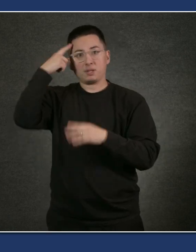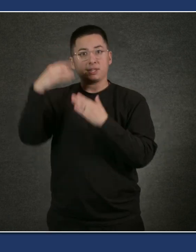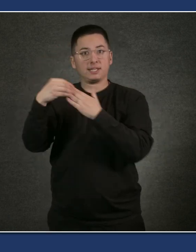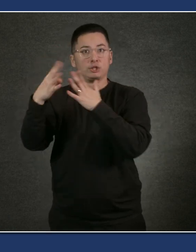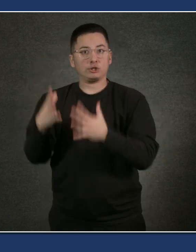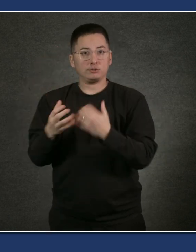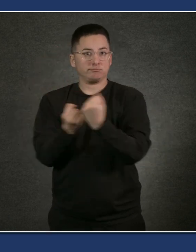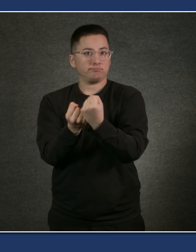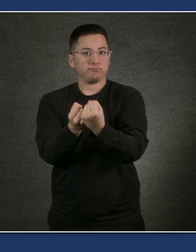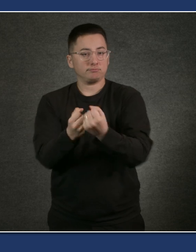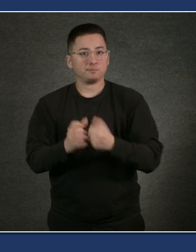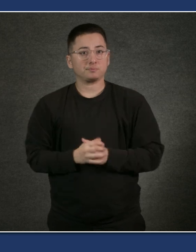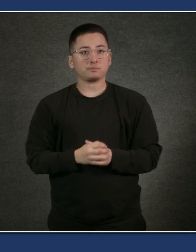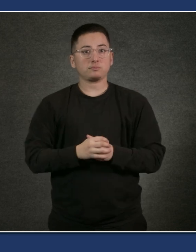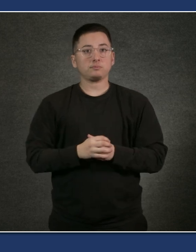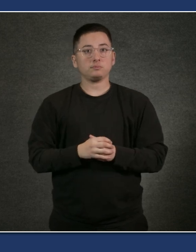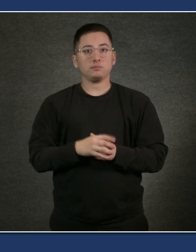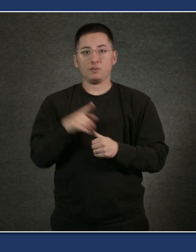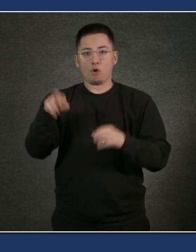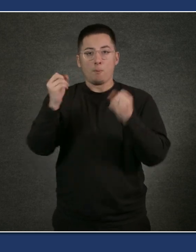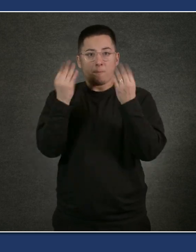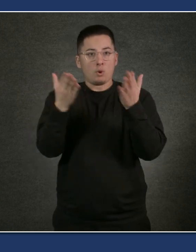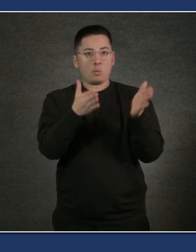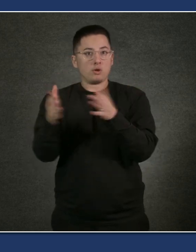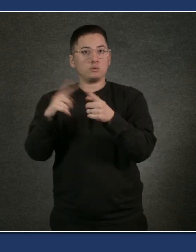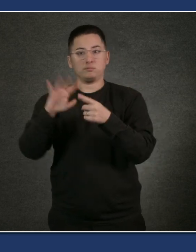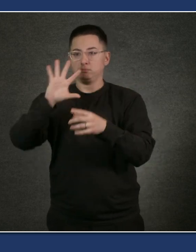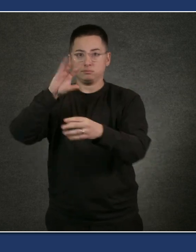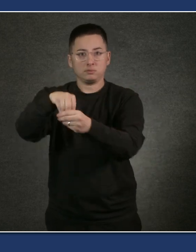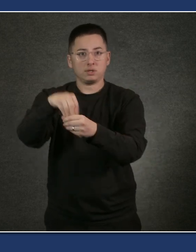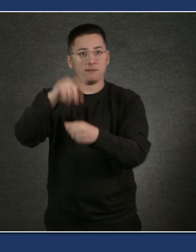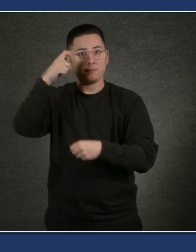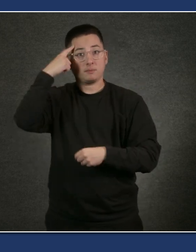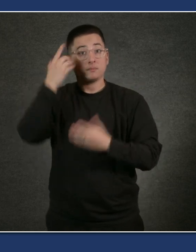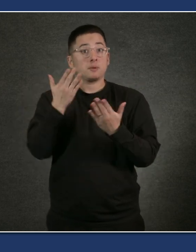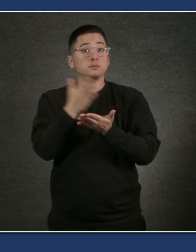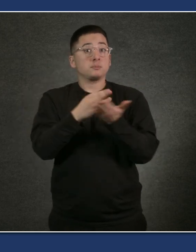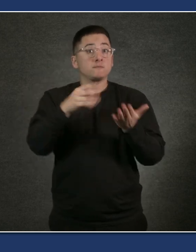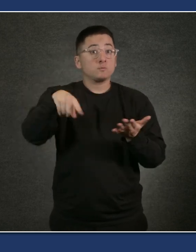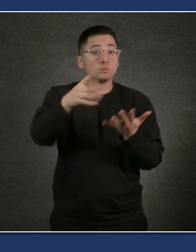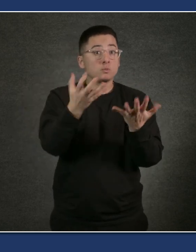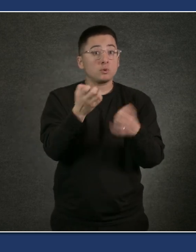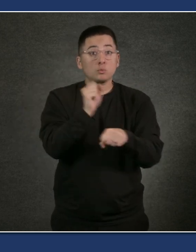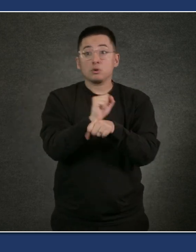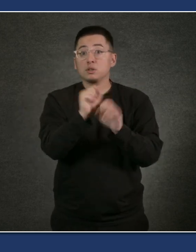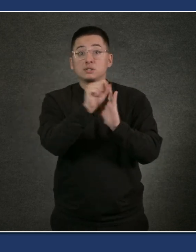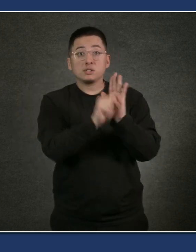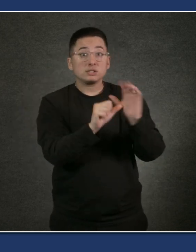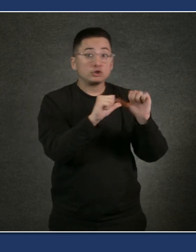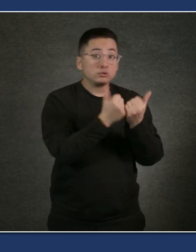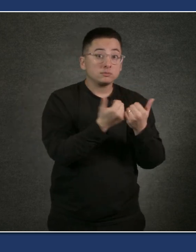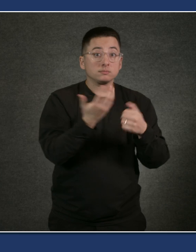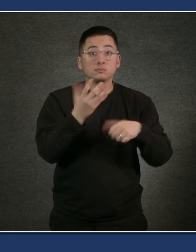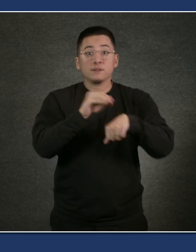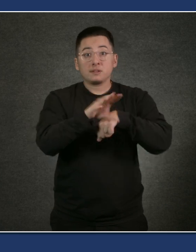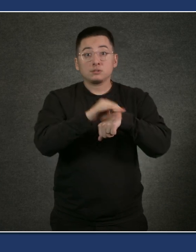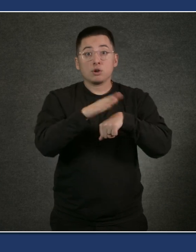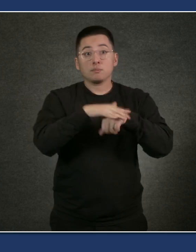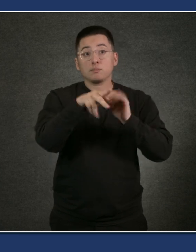Maybe you want to work in a state agency, advising on policy or pushing for better laws. Maybe you want to serve on a local commission,